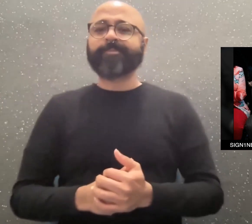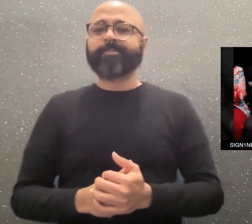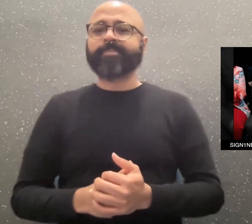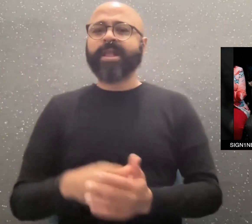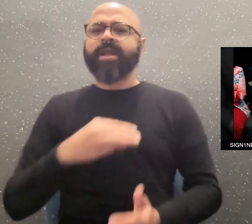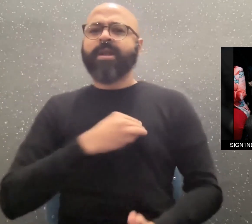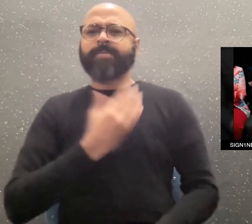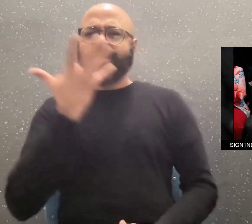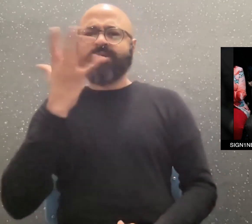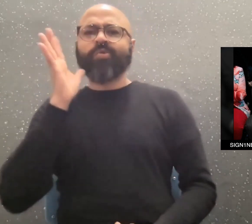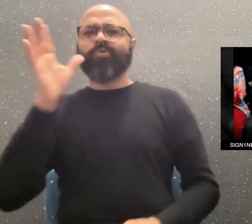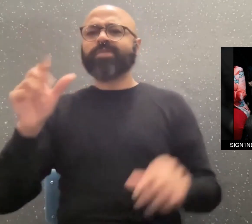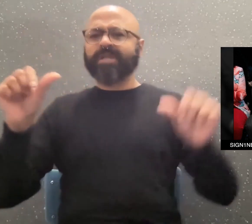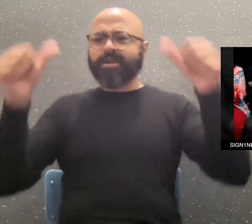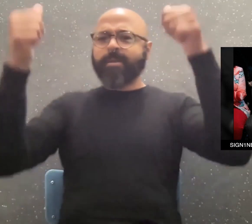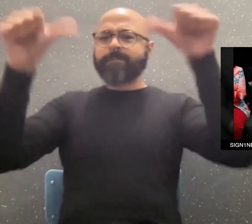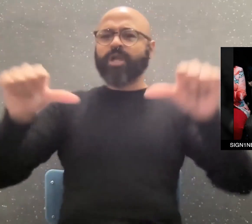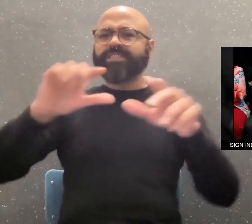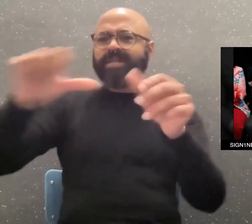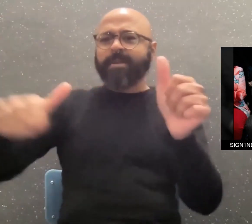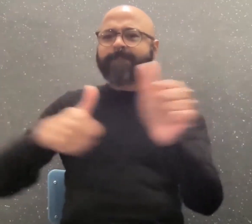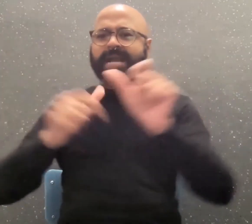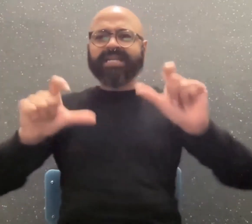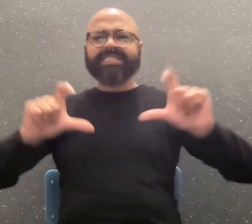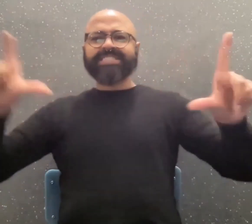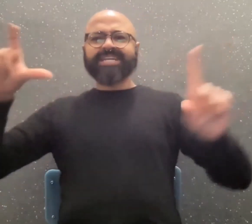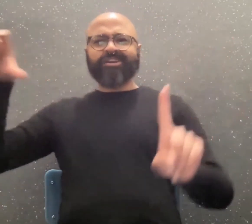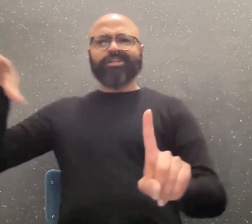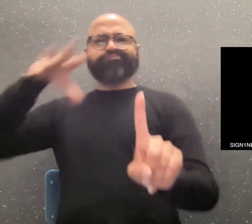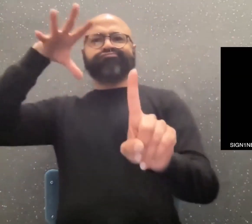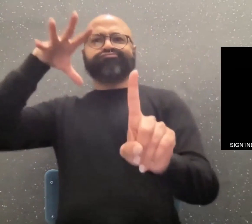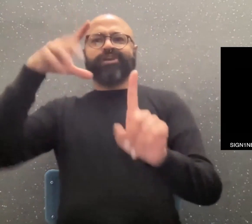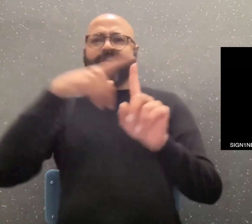Martha will be posting behind-the-scenes highlights from all of the festivities